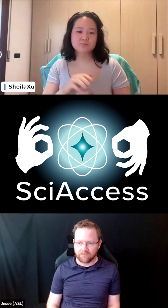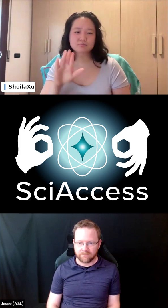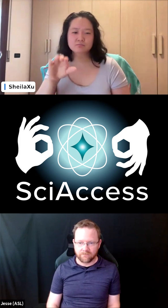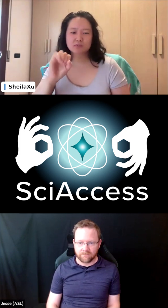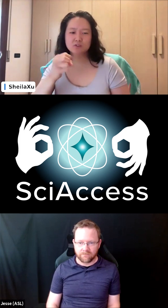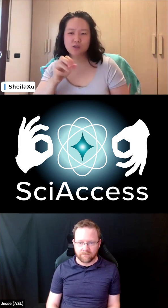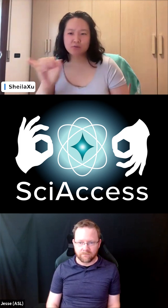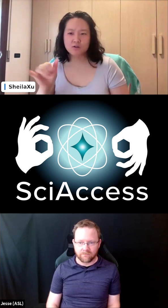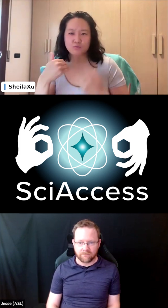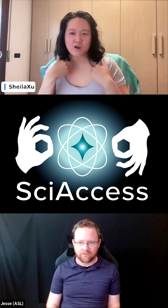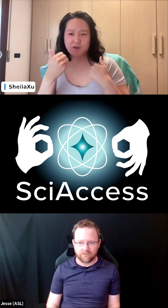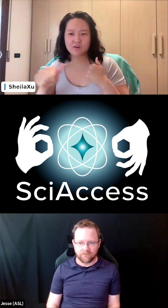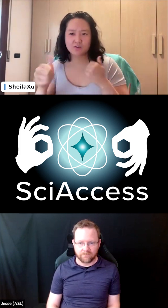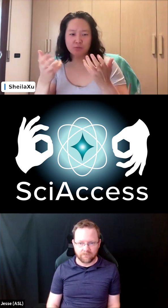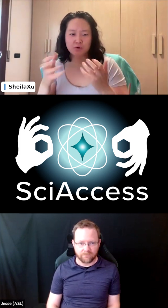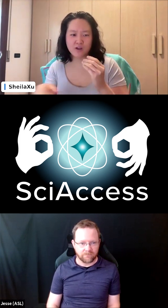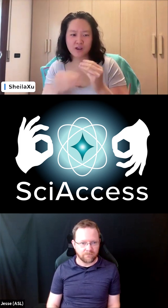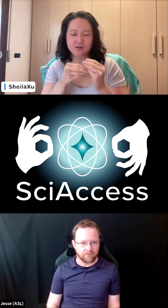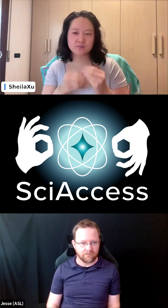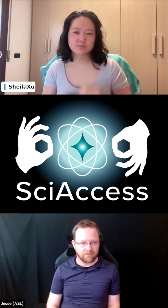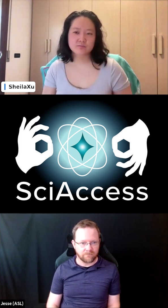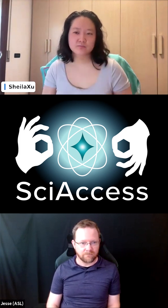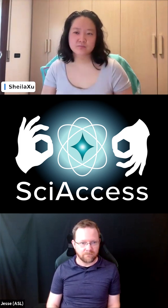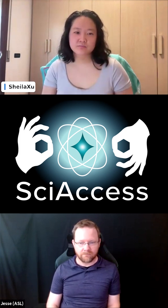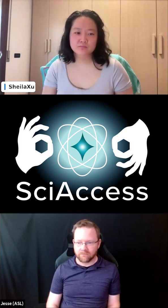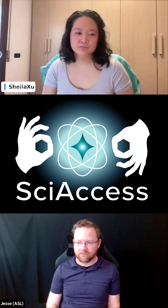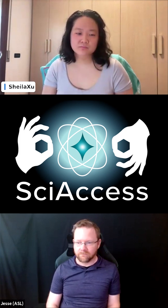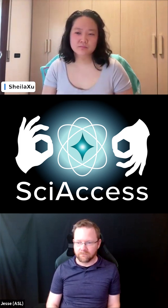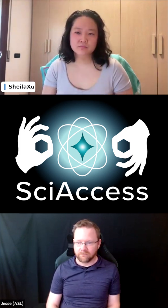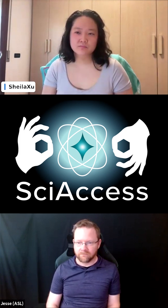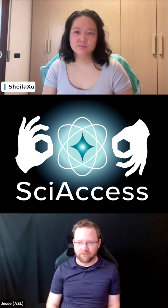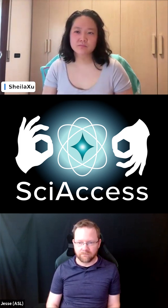Now I will kick it back over to Sheri if you have anything else to add.